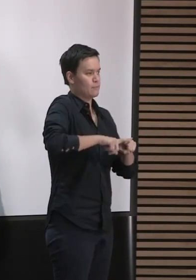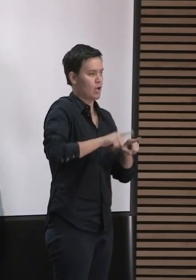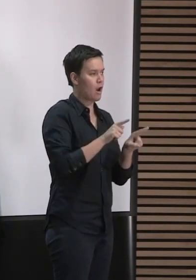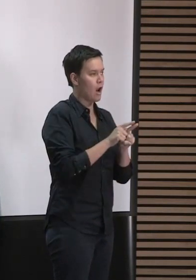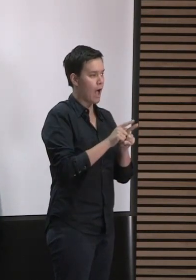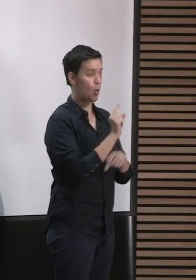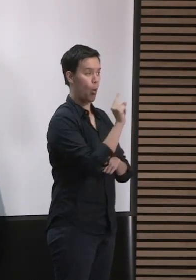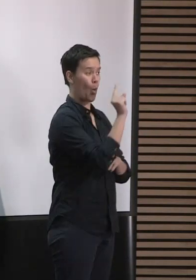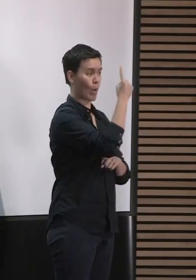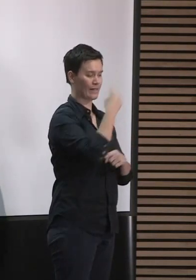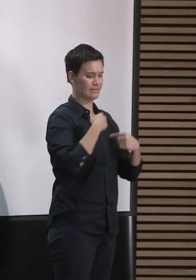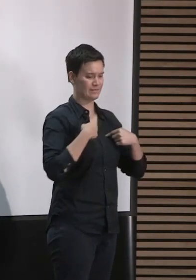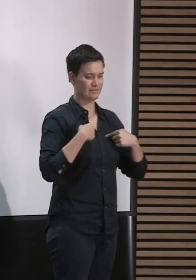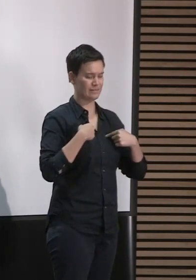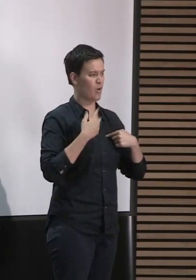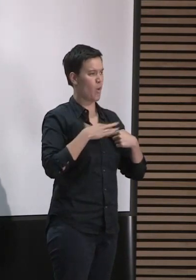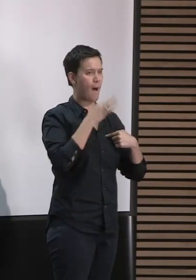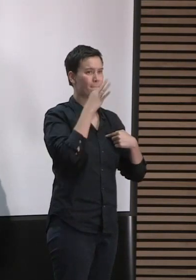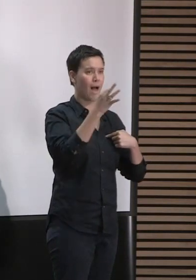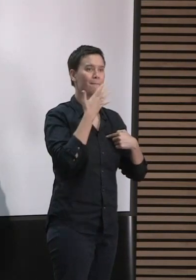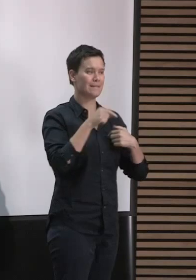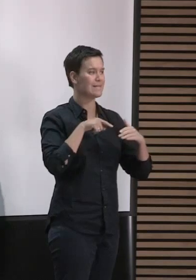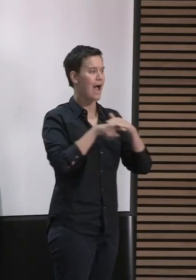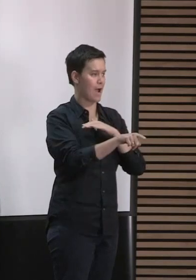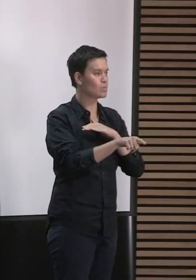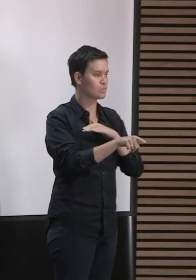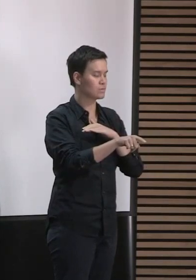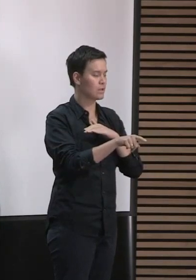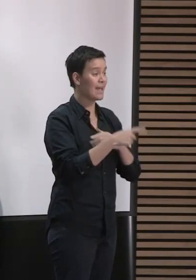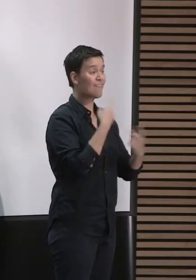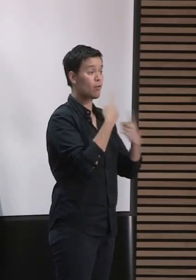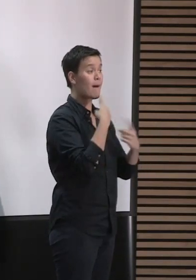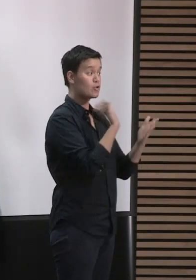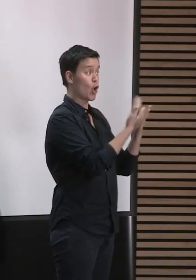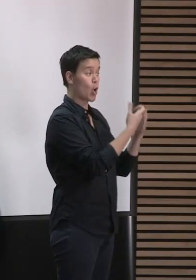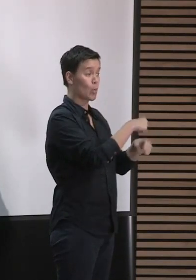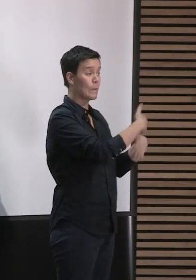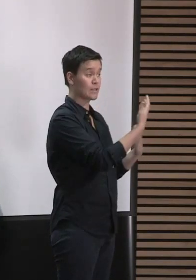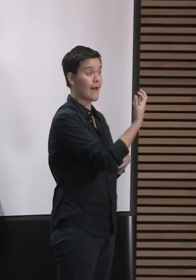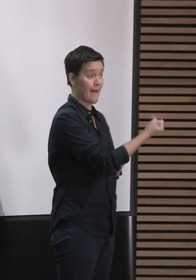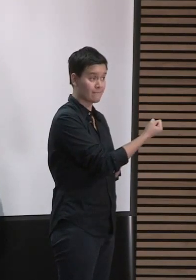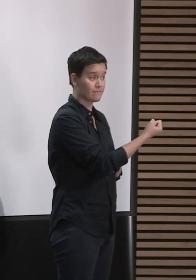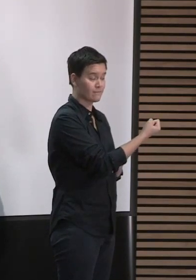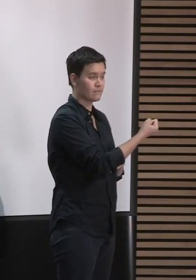on the exemptions process. So there is advice on travel into